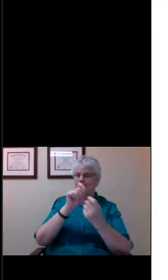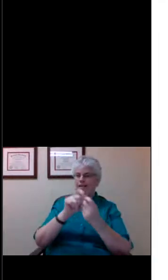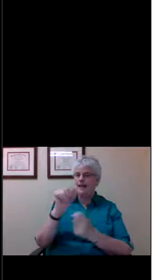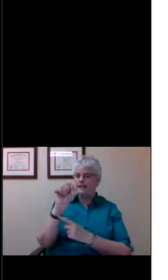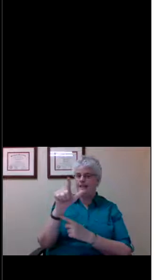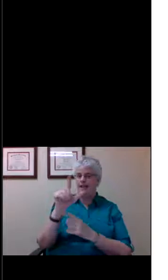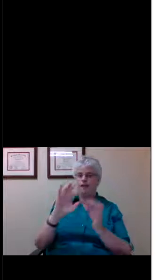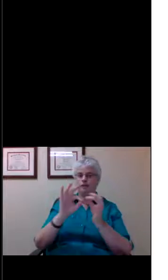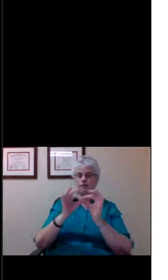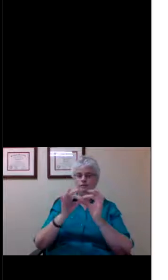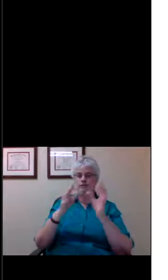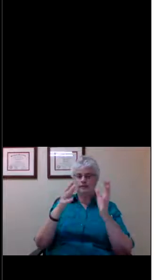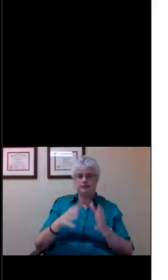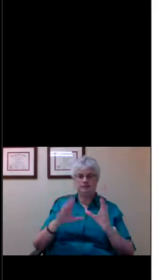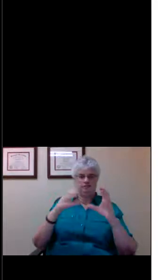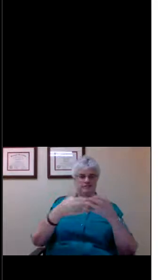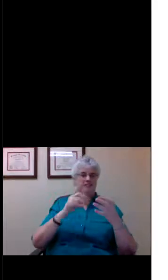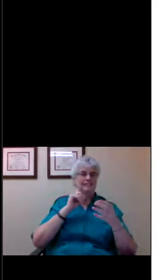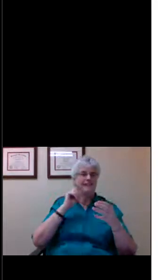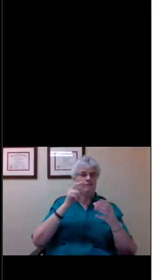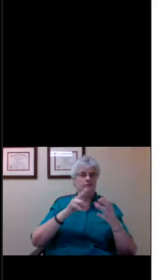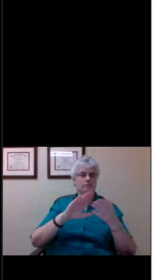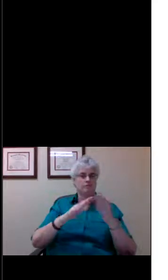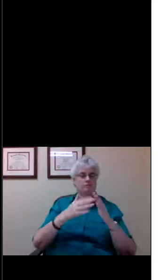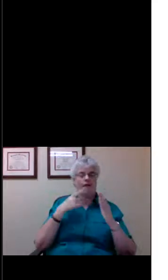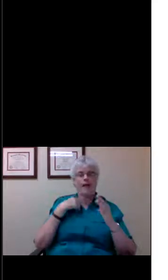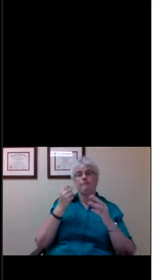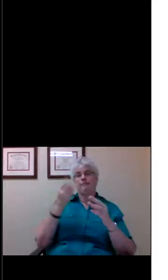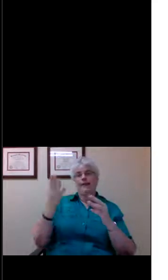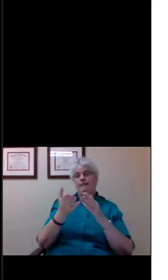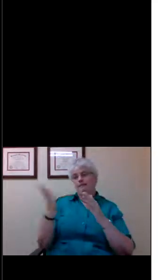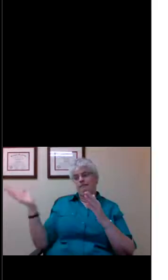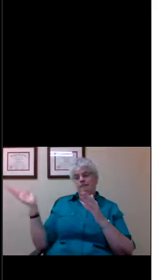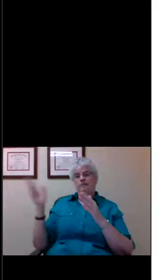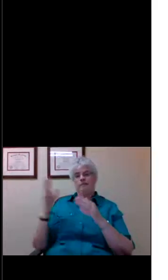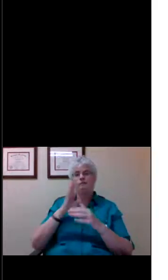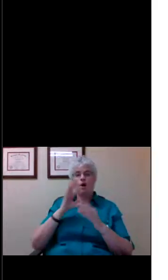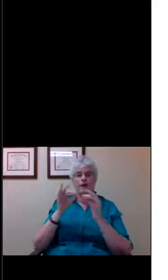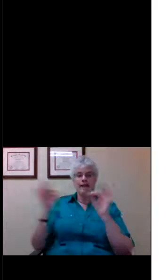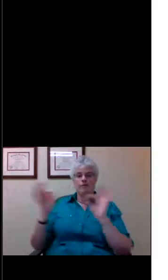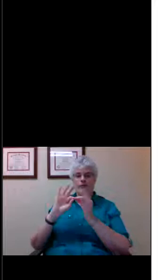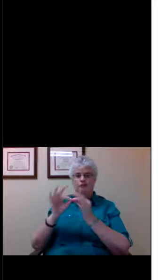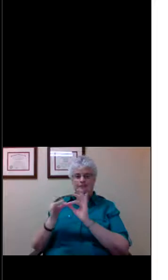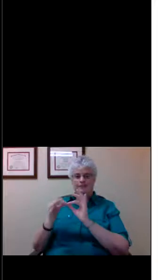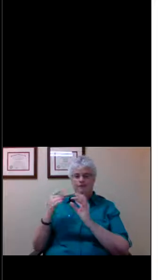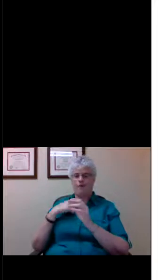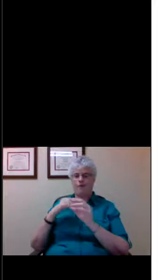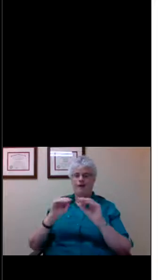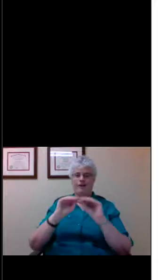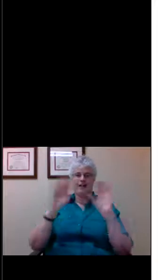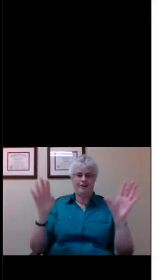specify American Sign Language interpreting or ASL interpreting, interpreting for the Deaf and Hard-of-Hearing population. There's also